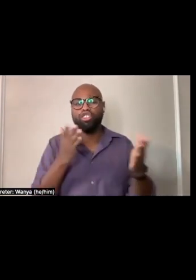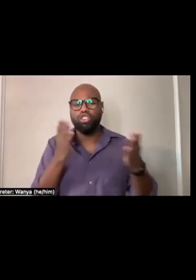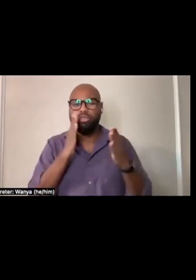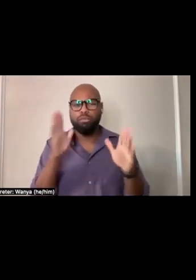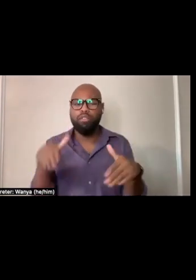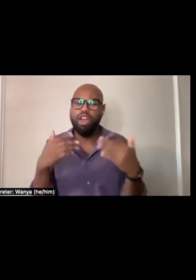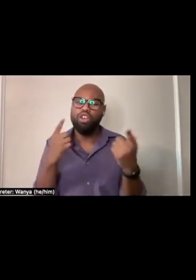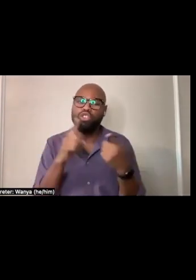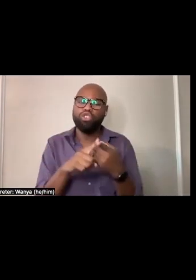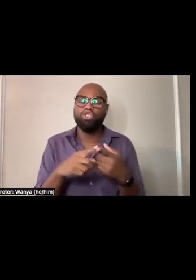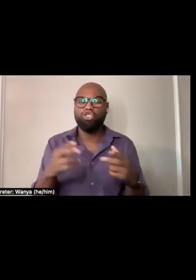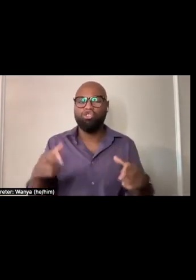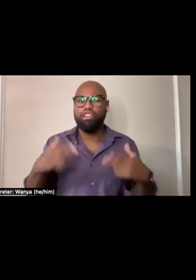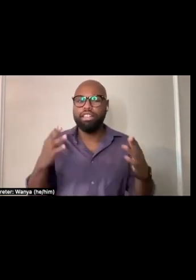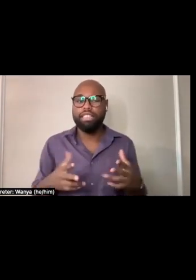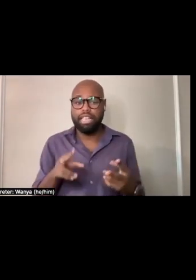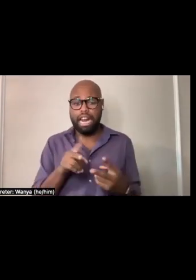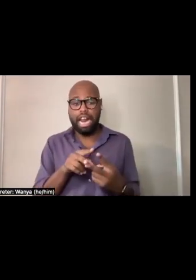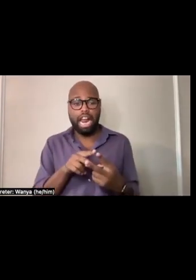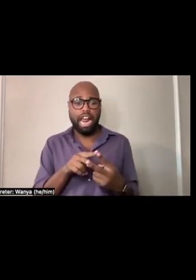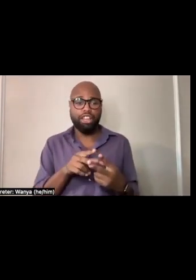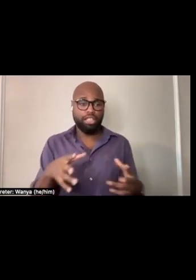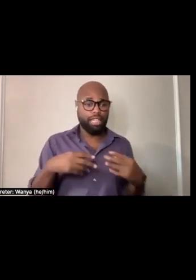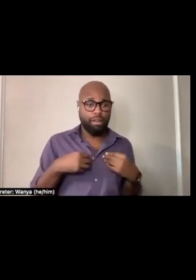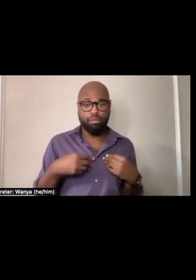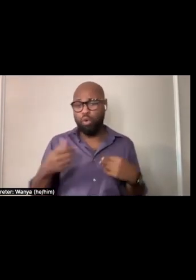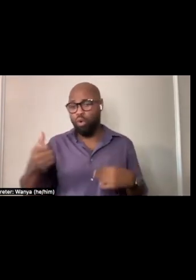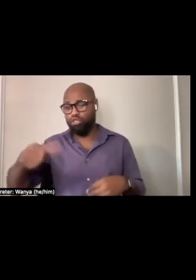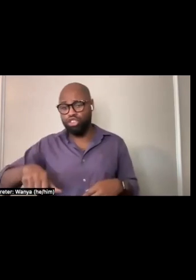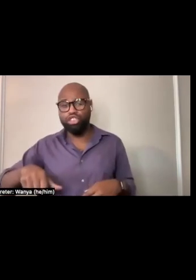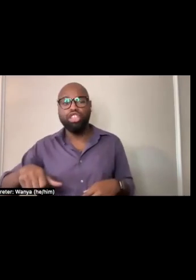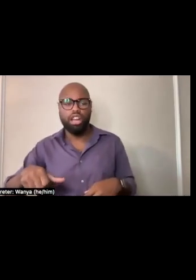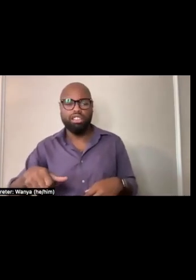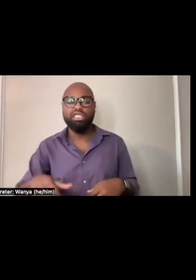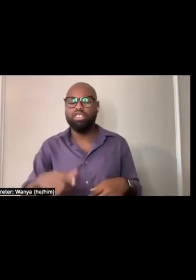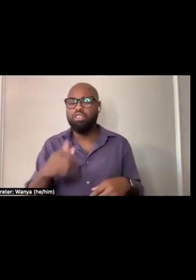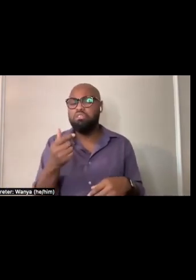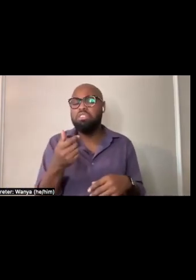And they could accept them or reject them as they chose. And just give you a quick example here.